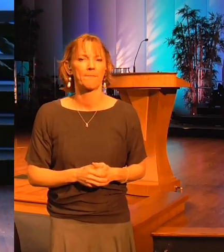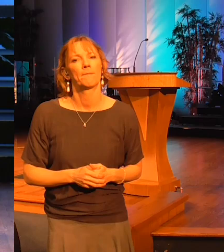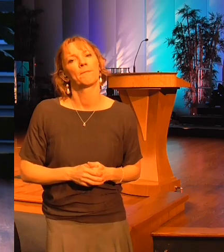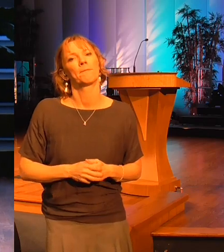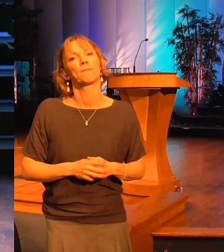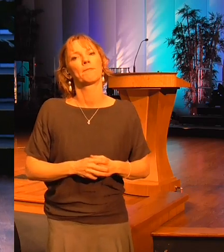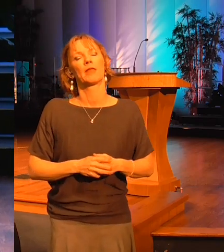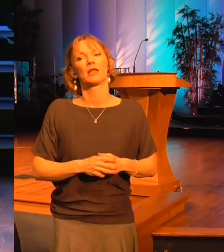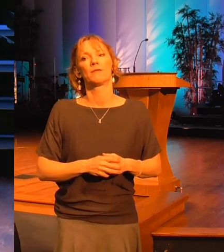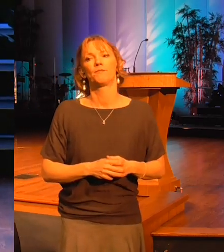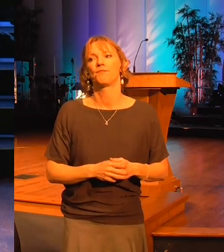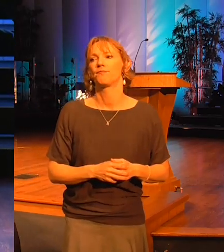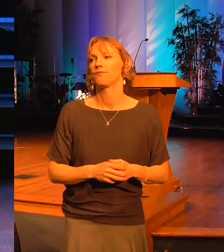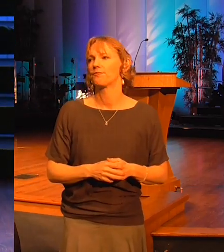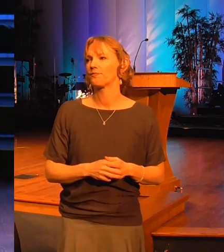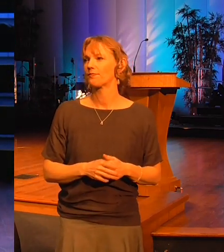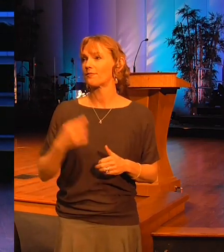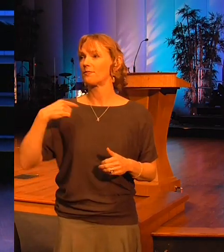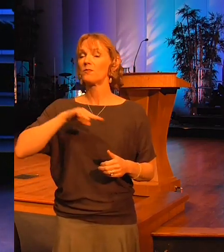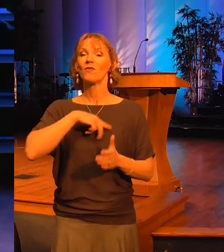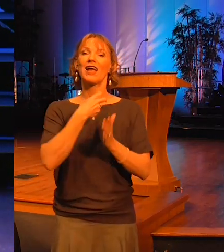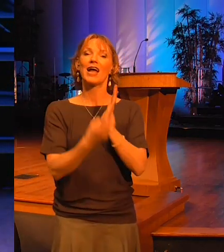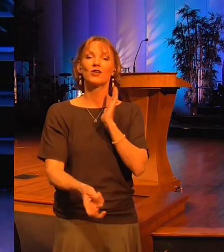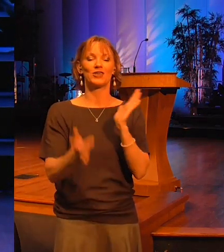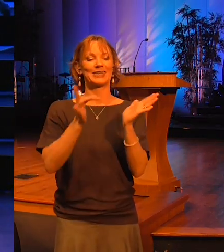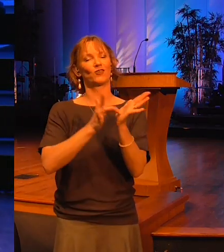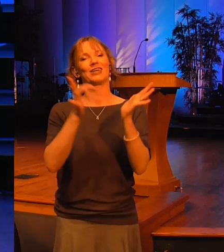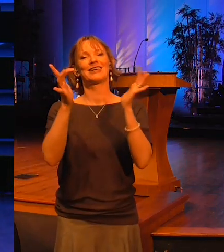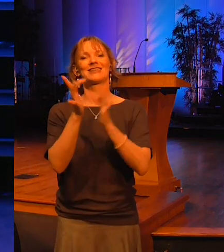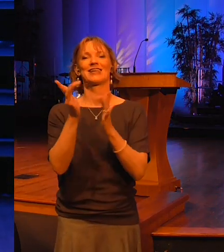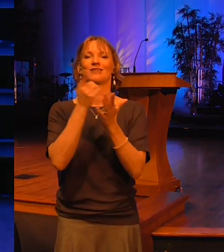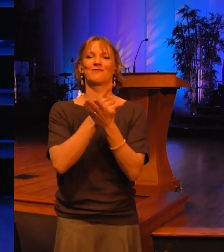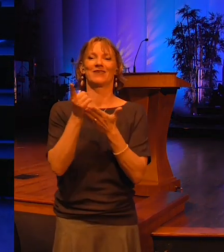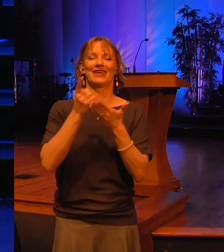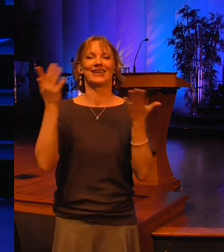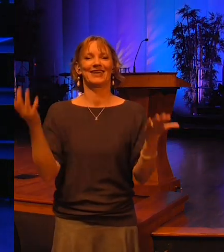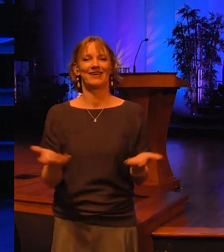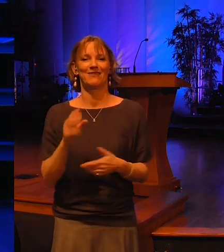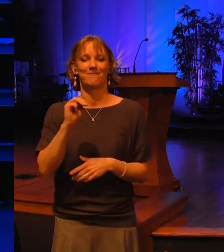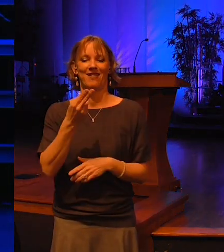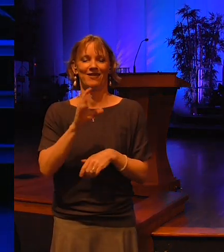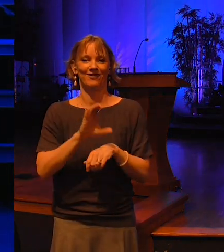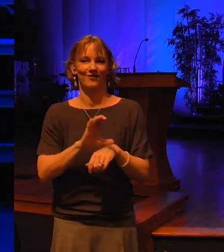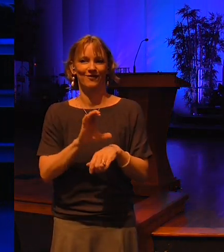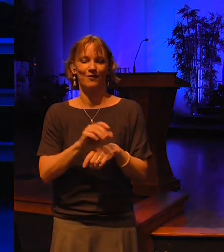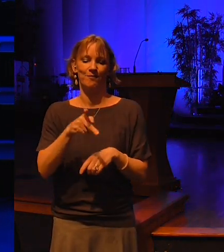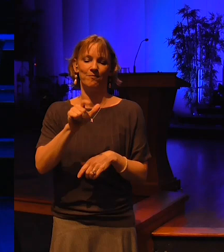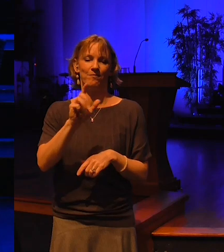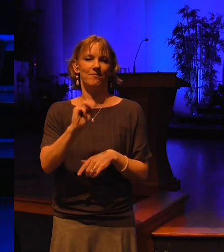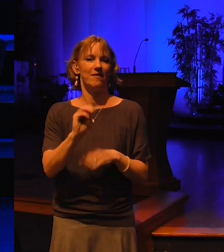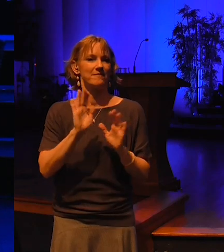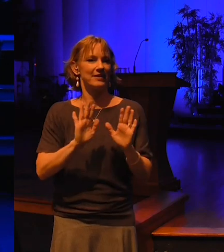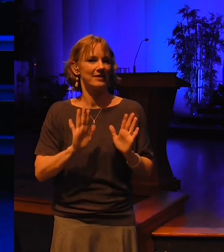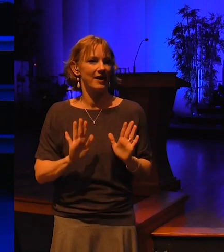so we're entering Jesus week here at Mile High Church Palm Sunday today as Carol mentioned Good